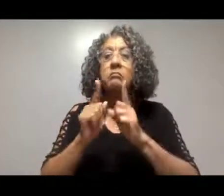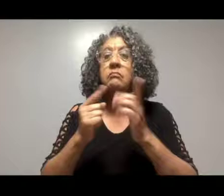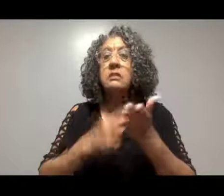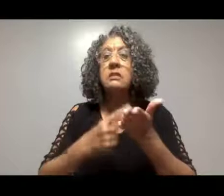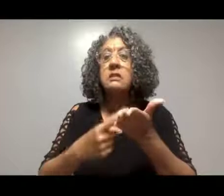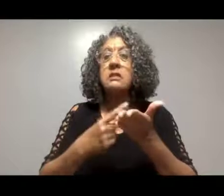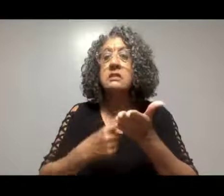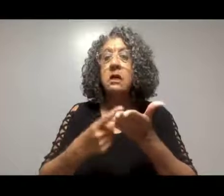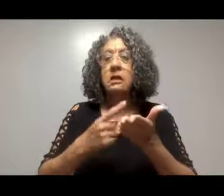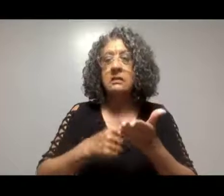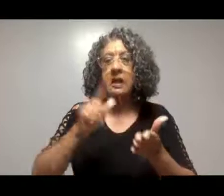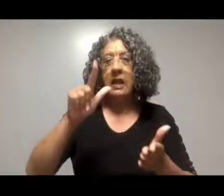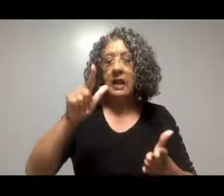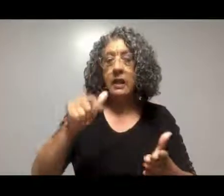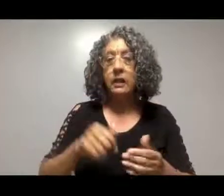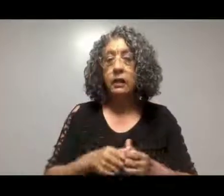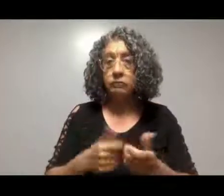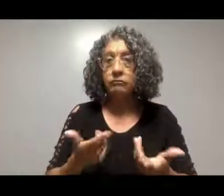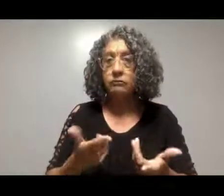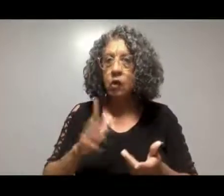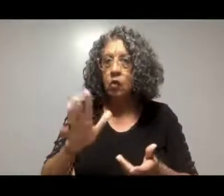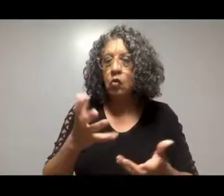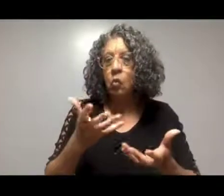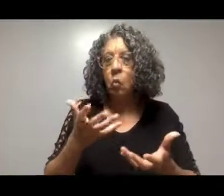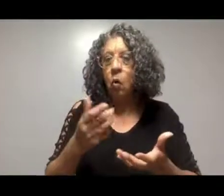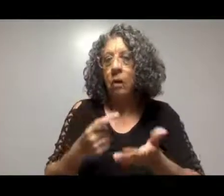we can discuss later.